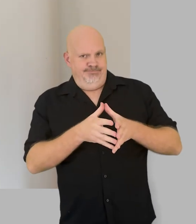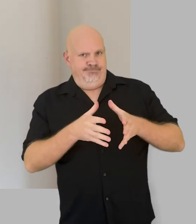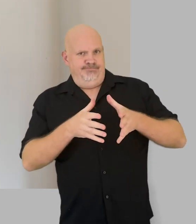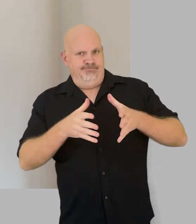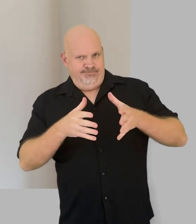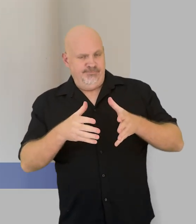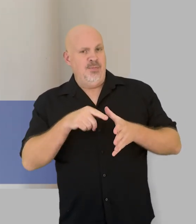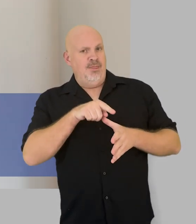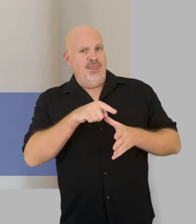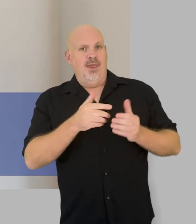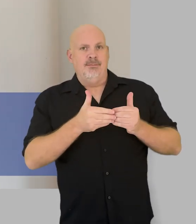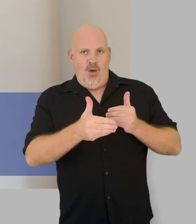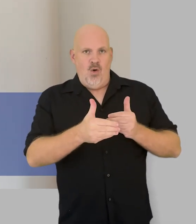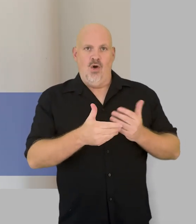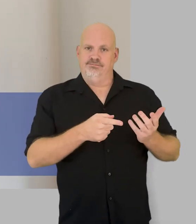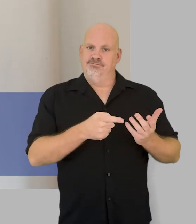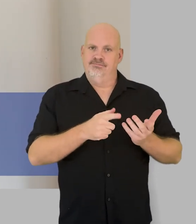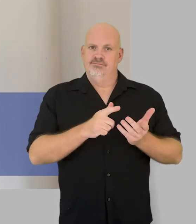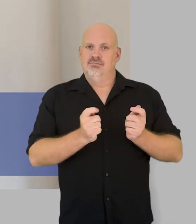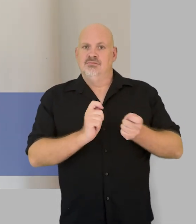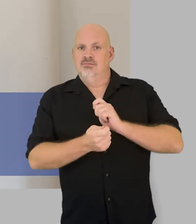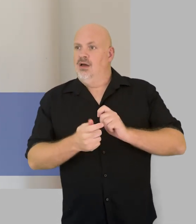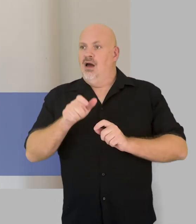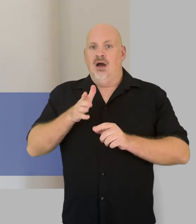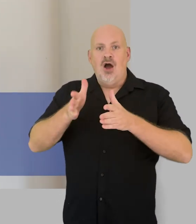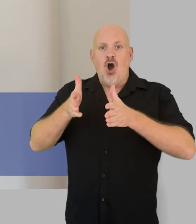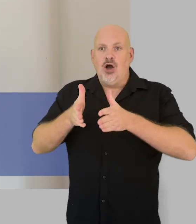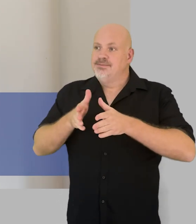in a large network of experts representing 19 countries of the region.